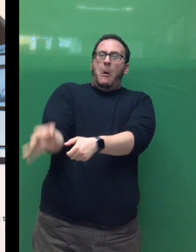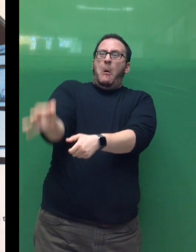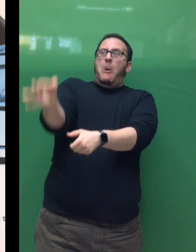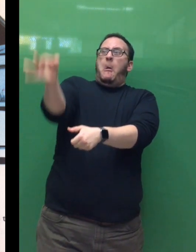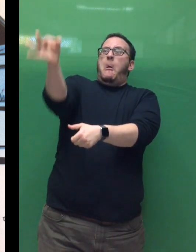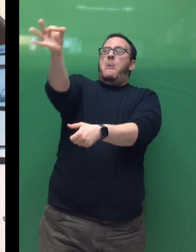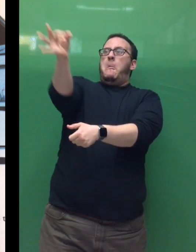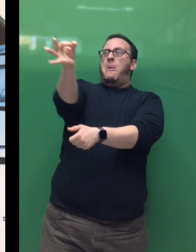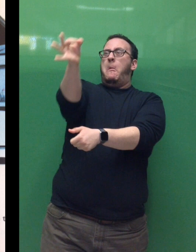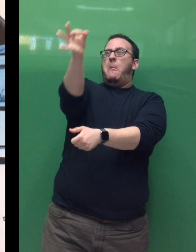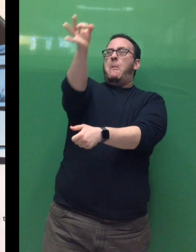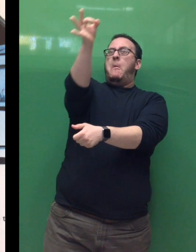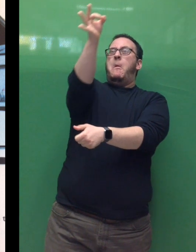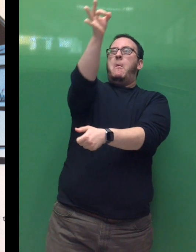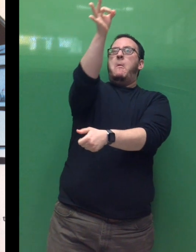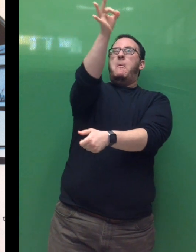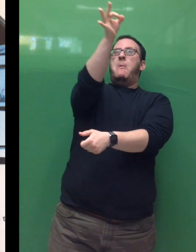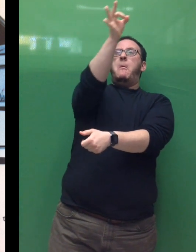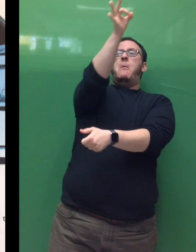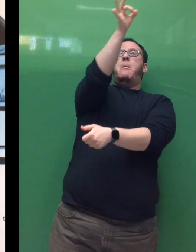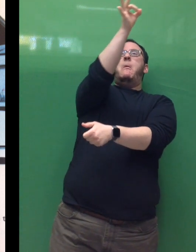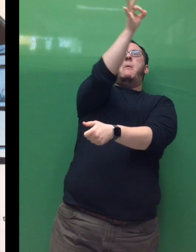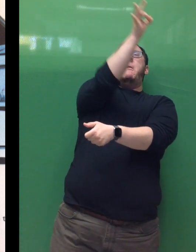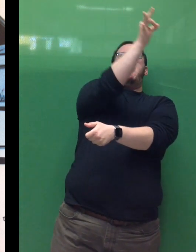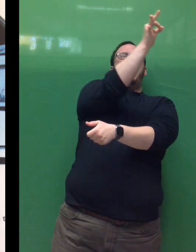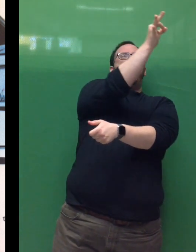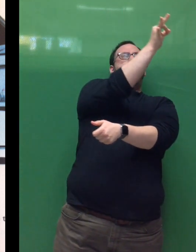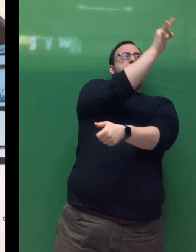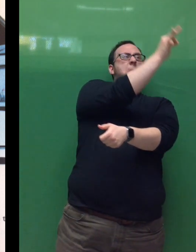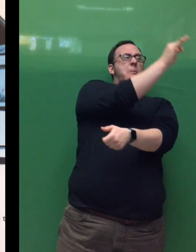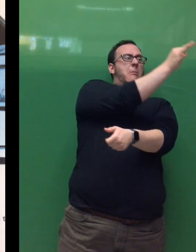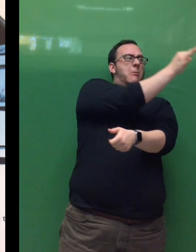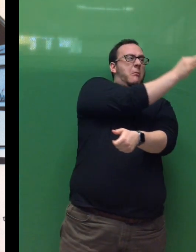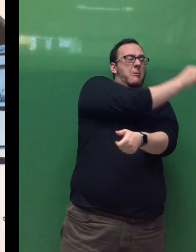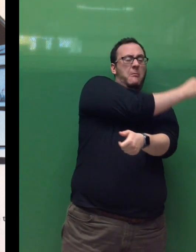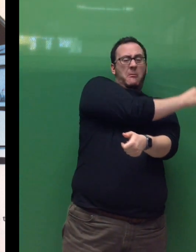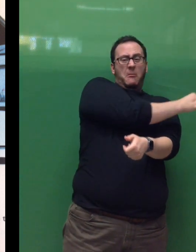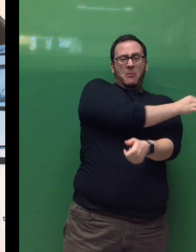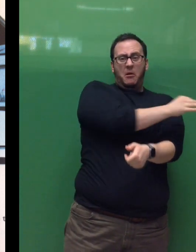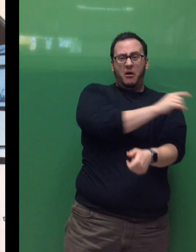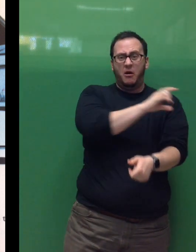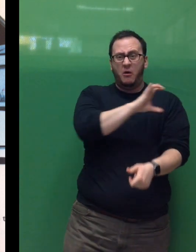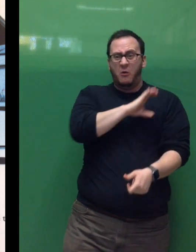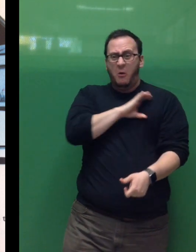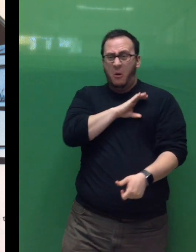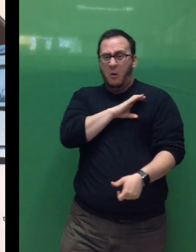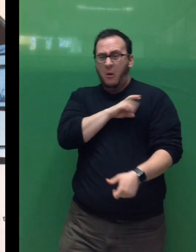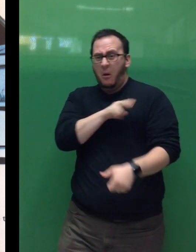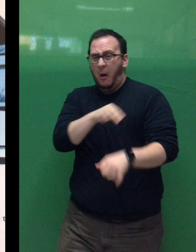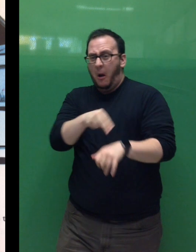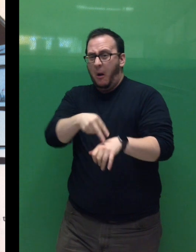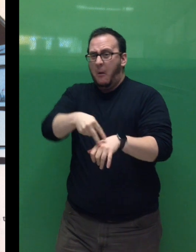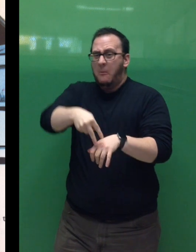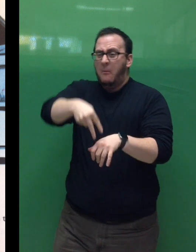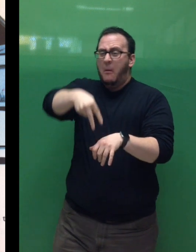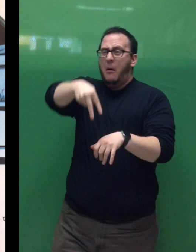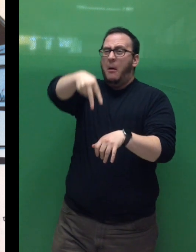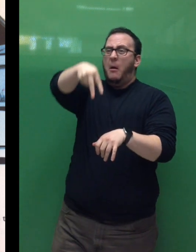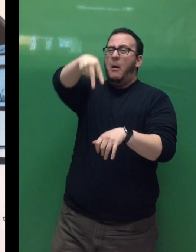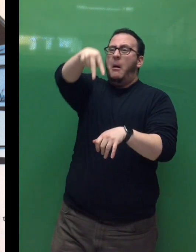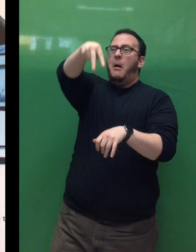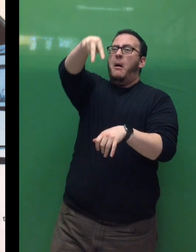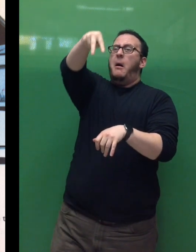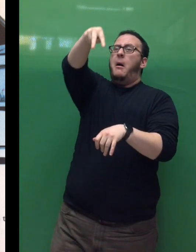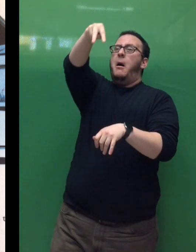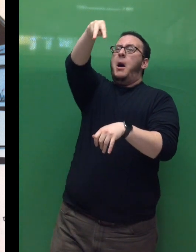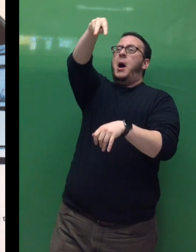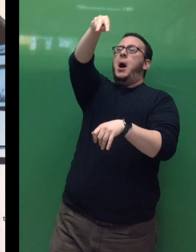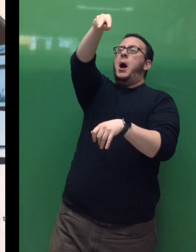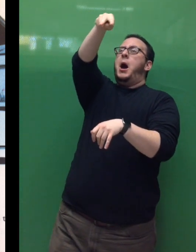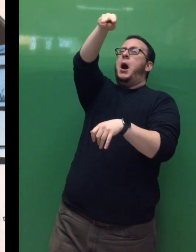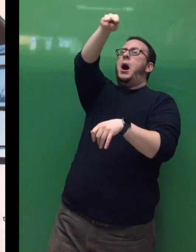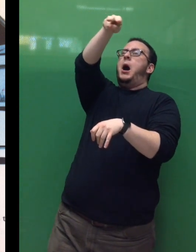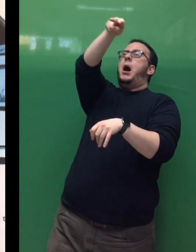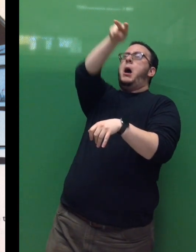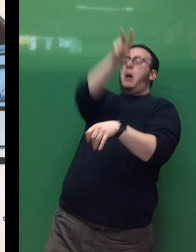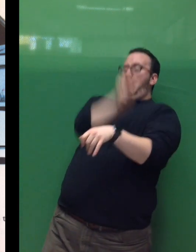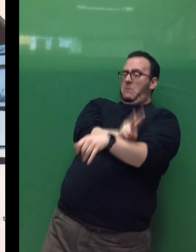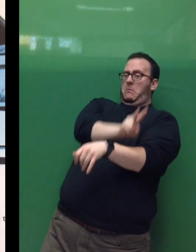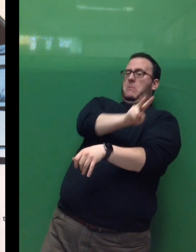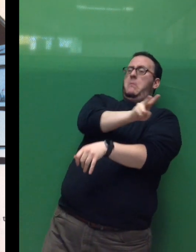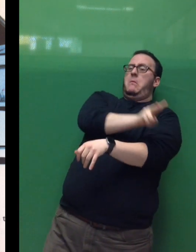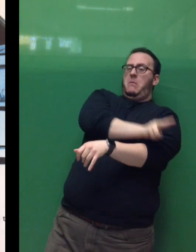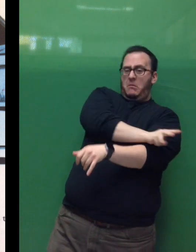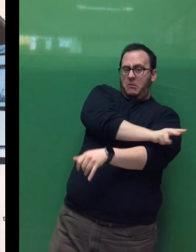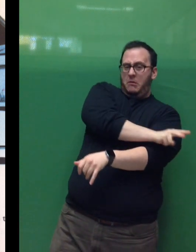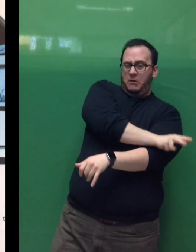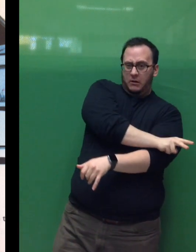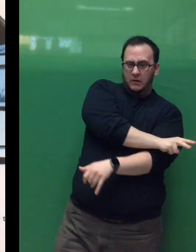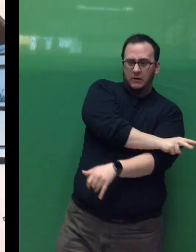Off came the button and off the mattress Corduroy toppled.